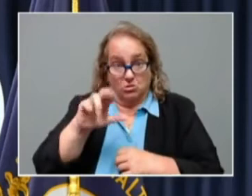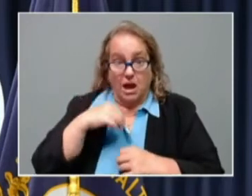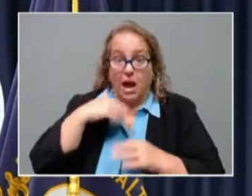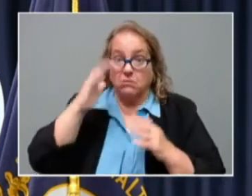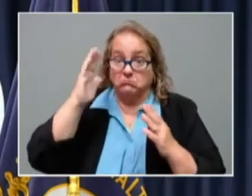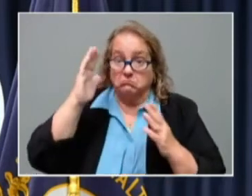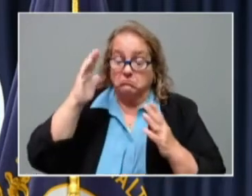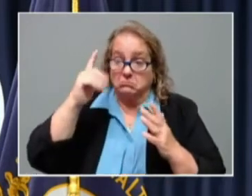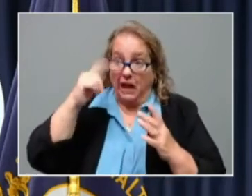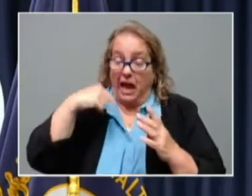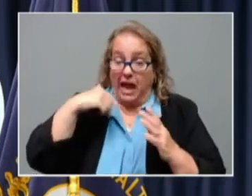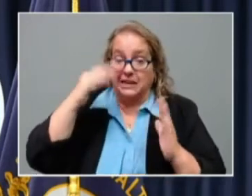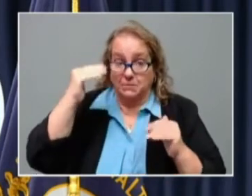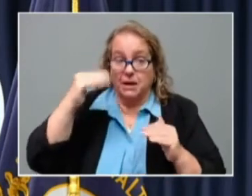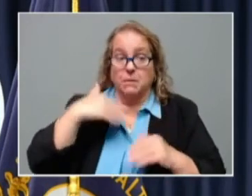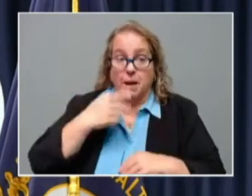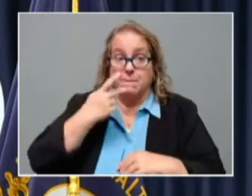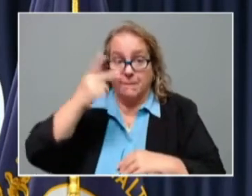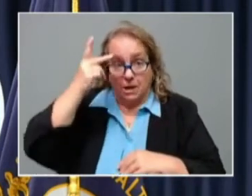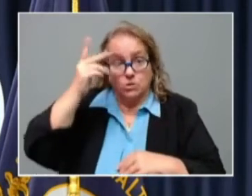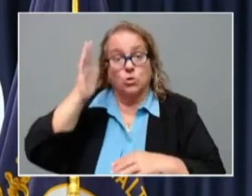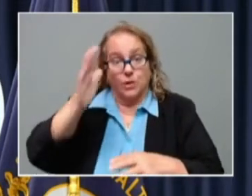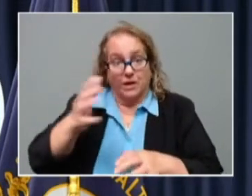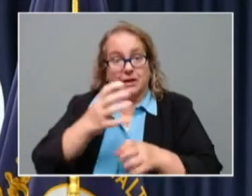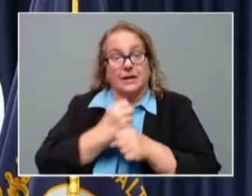dose if they haven't already. They haven't uh we haven't had that